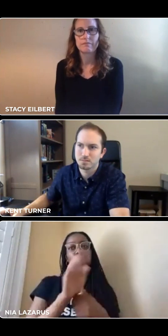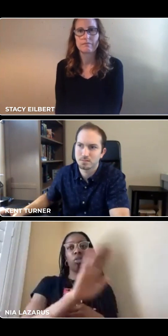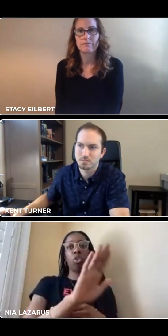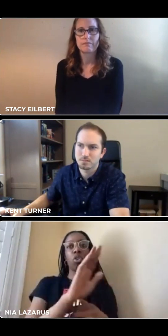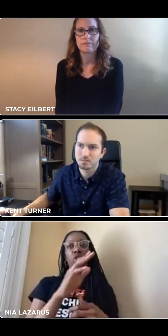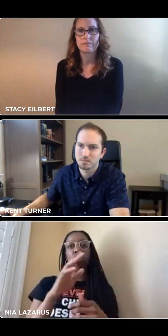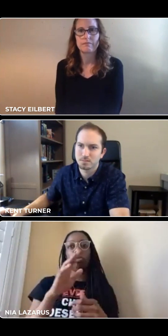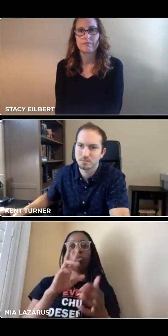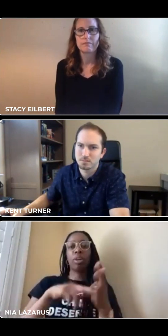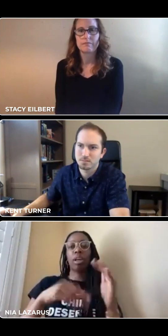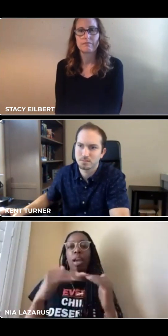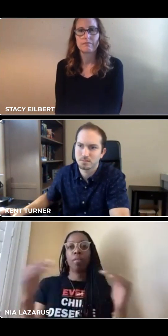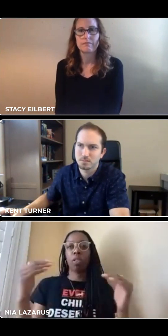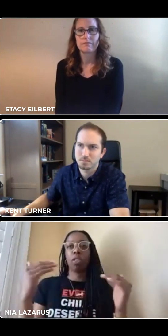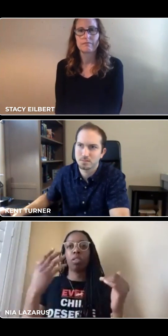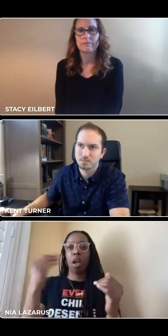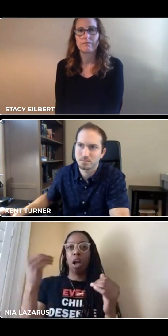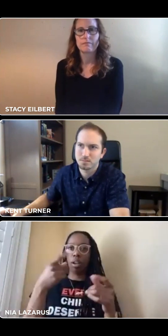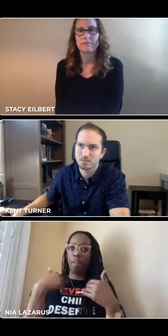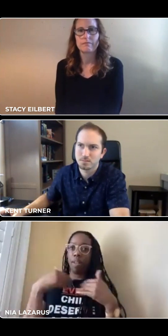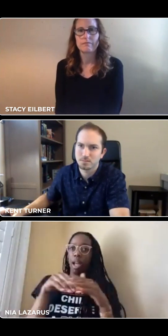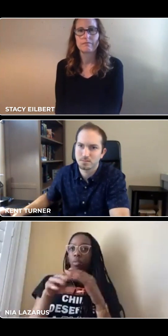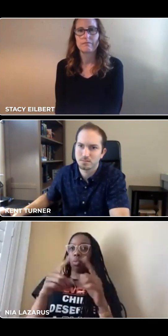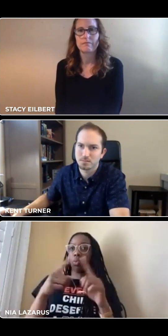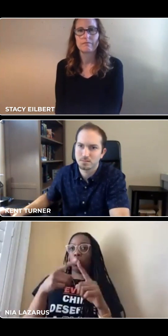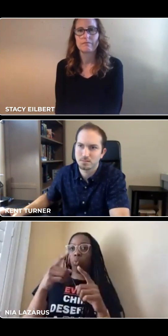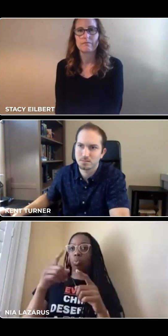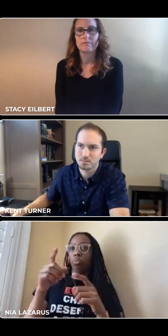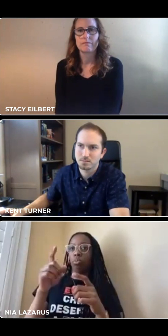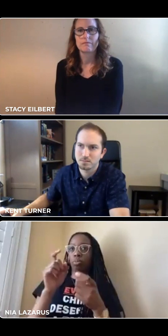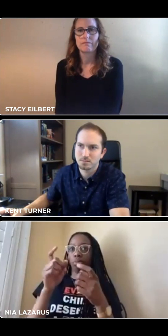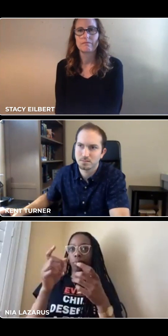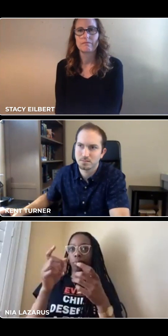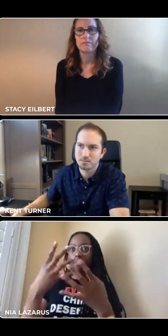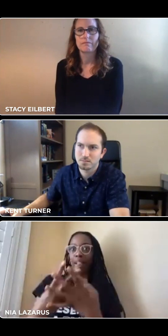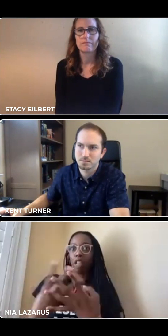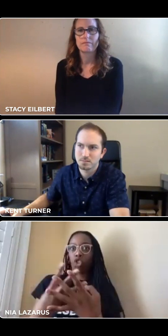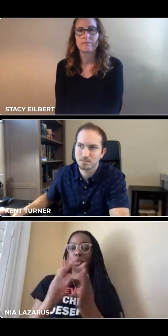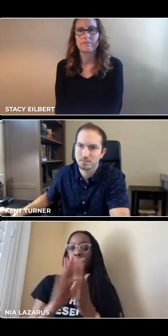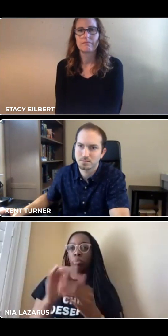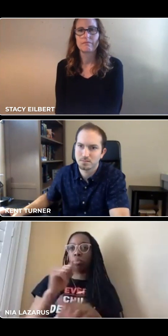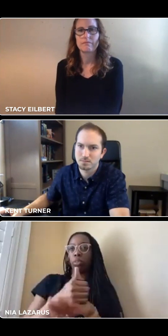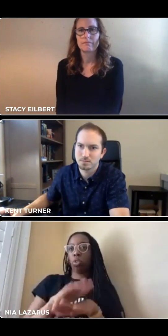a good selection there. And they also have the reading level that you can go by. You